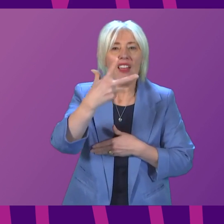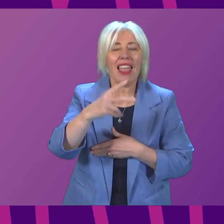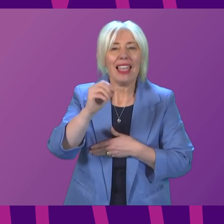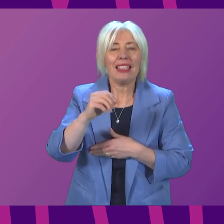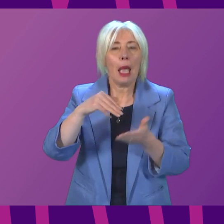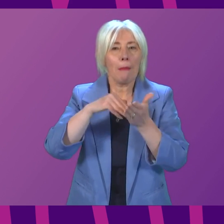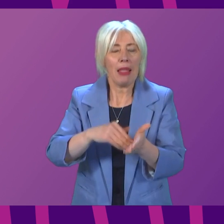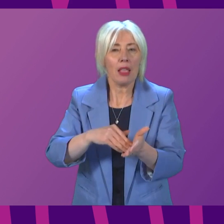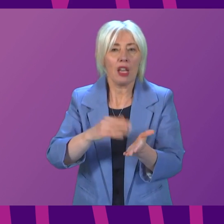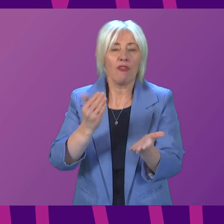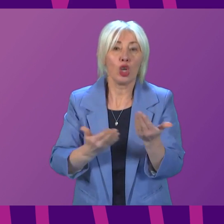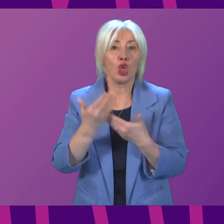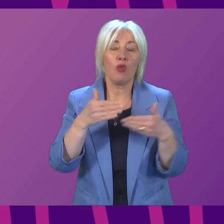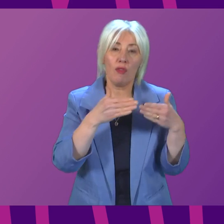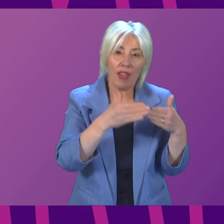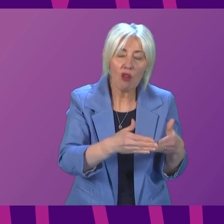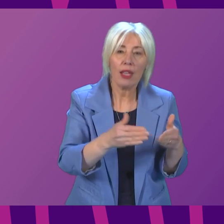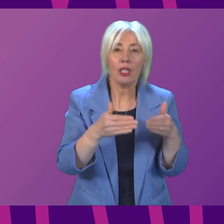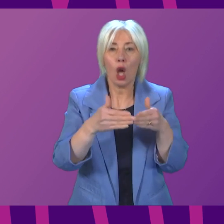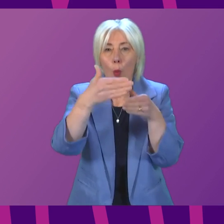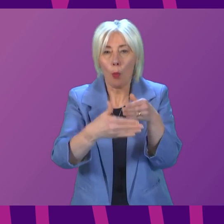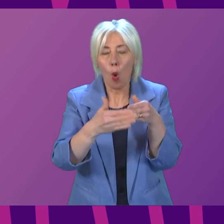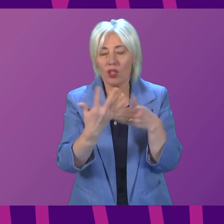fund new ferries and port investments over the next five years.